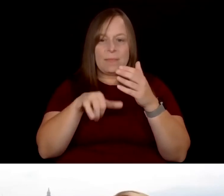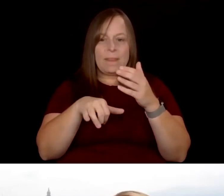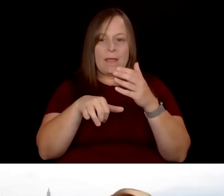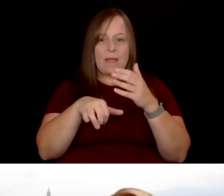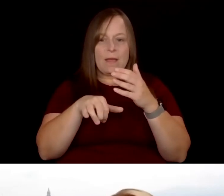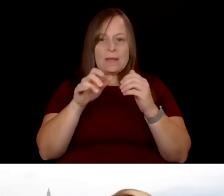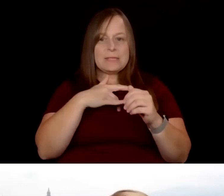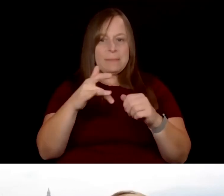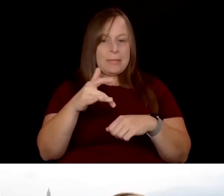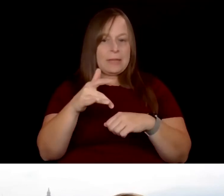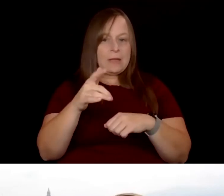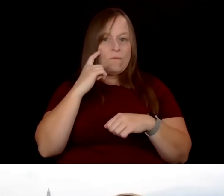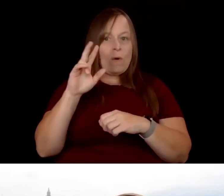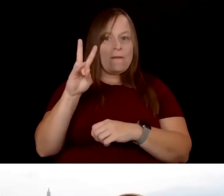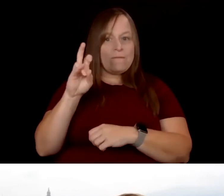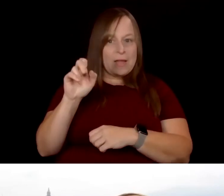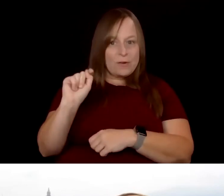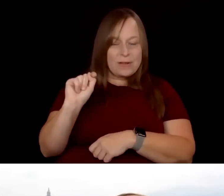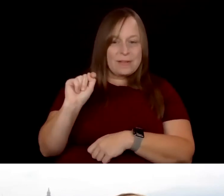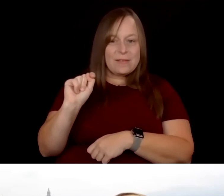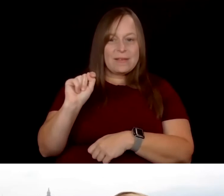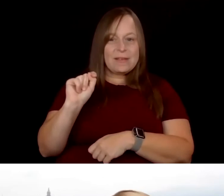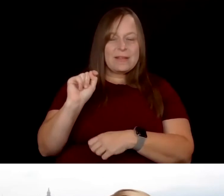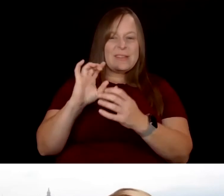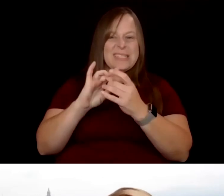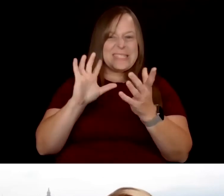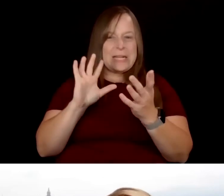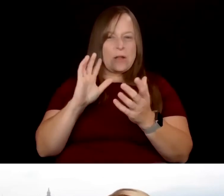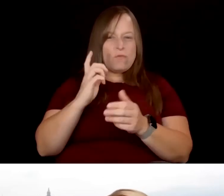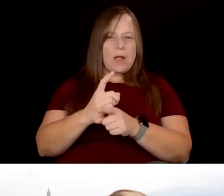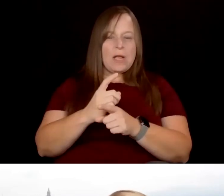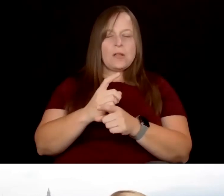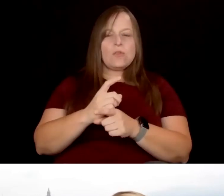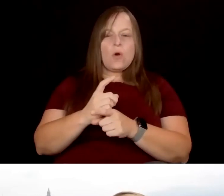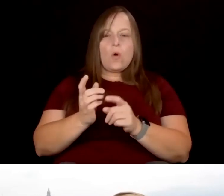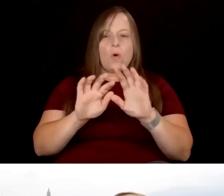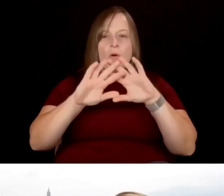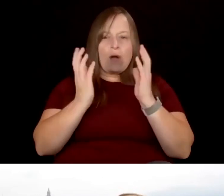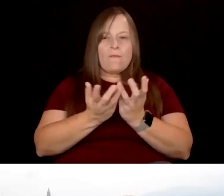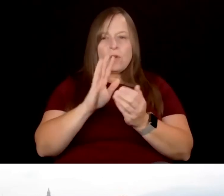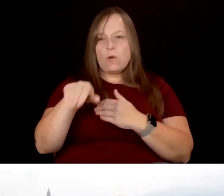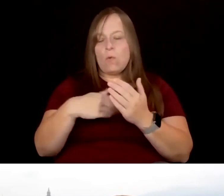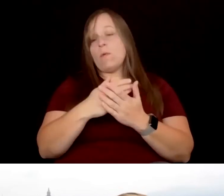Typically, it's for veterans, right? So there's a disconnect. So I think that covering all bases, like between